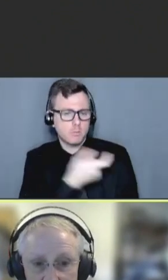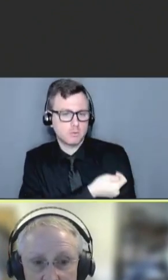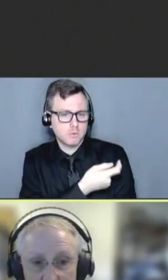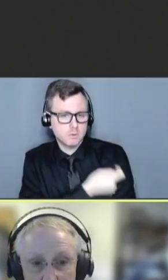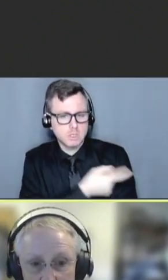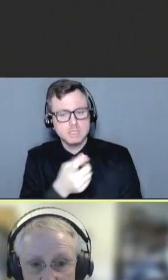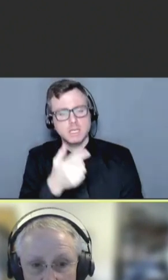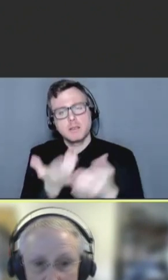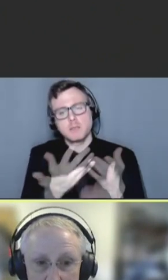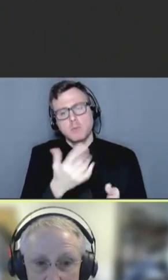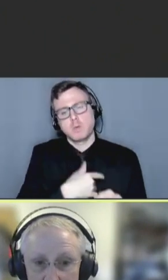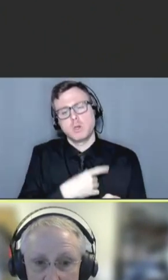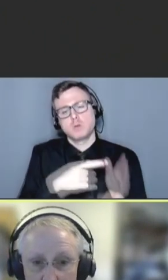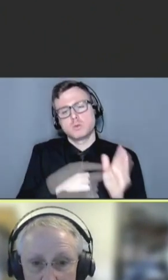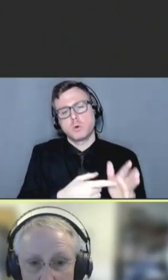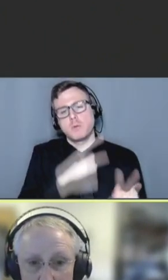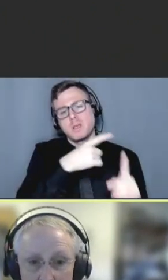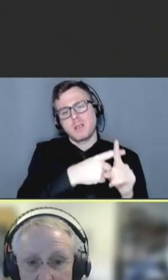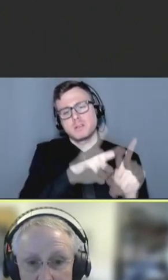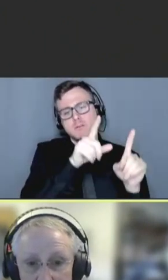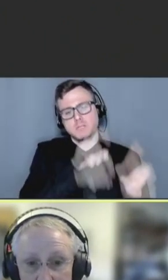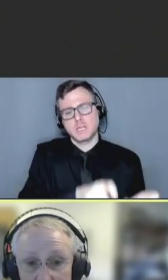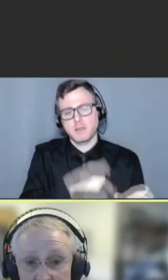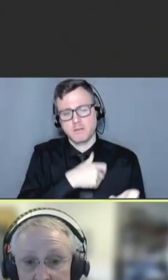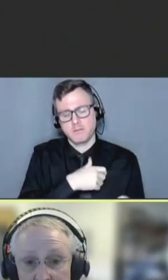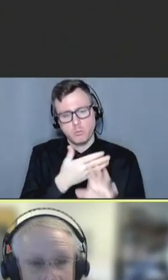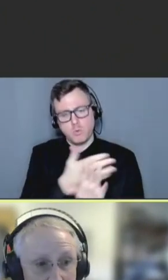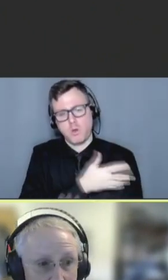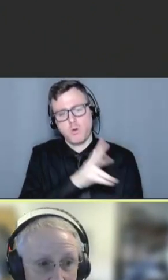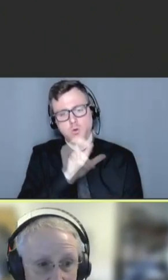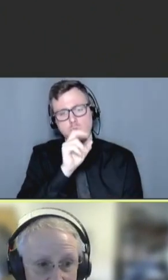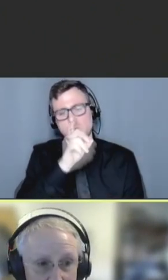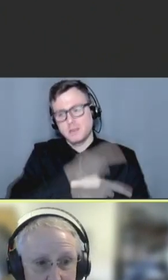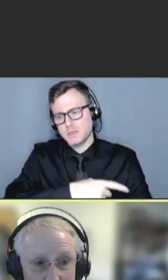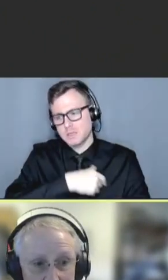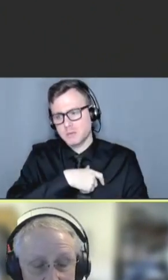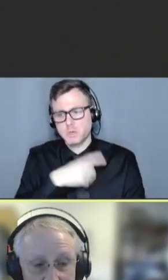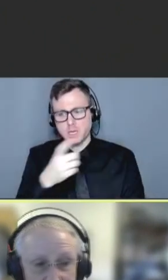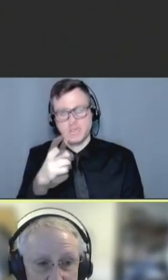test was documented in the chart in the prior 30 days, but asymptomatic infection